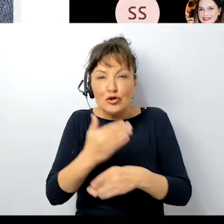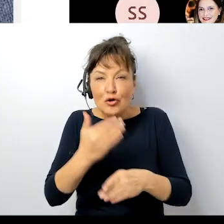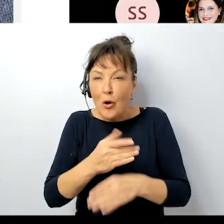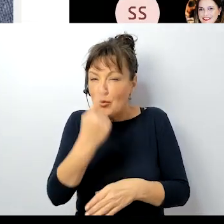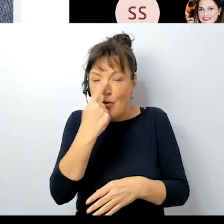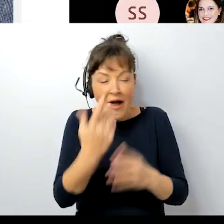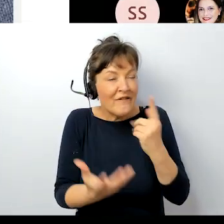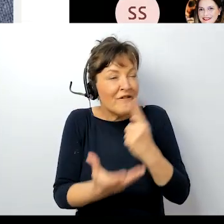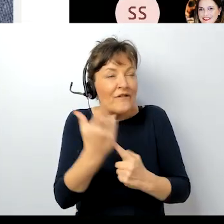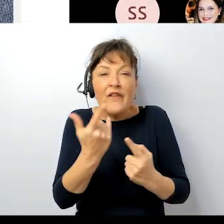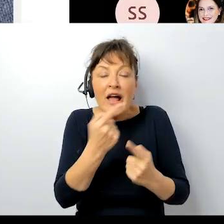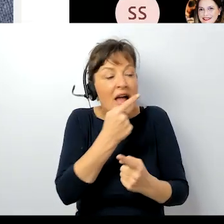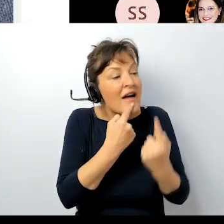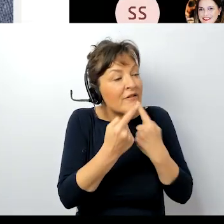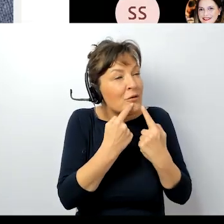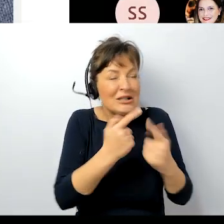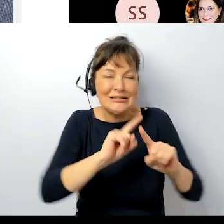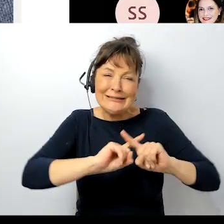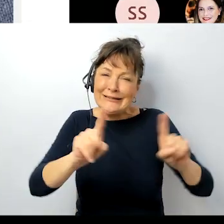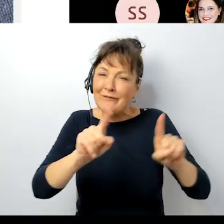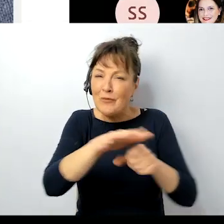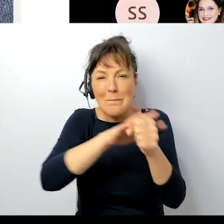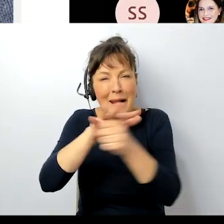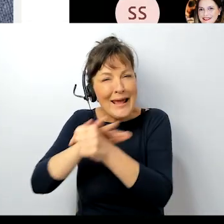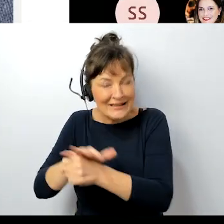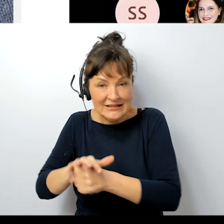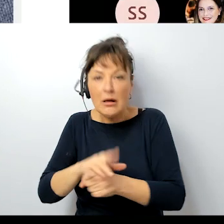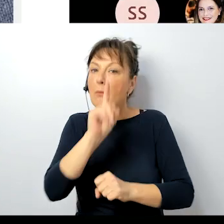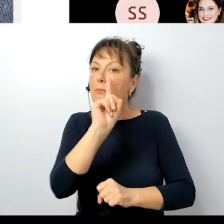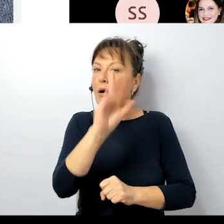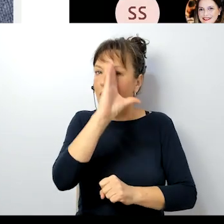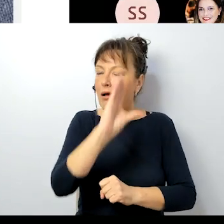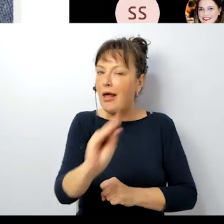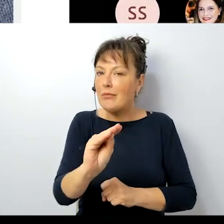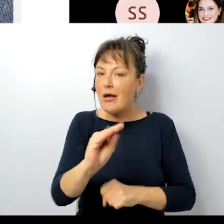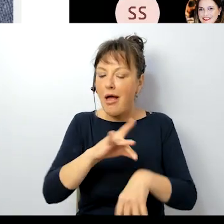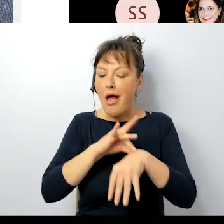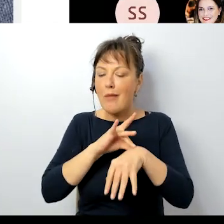a job. You might find them in different places; training providers websites, employer websites,